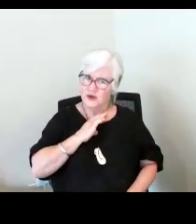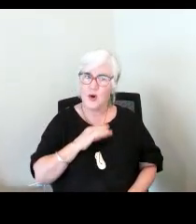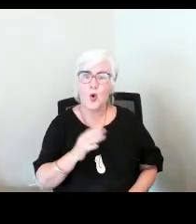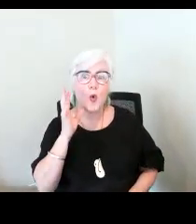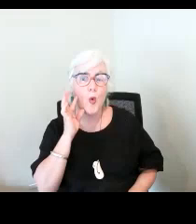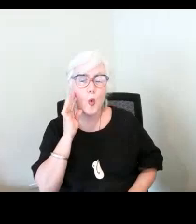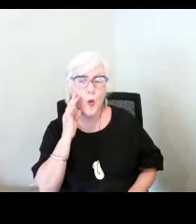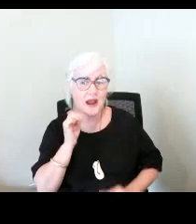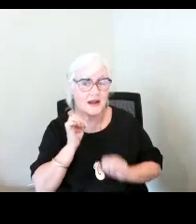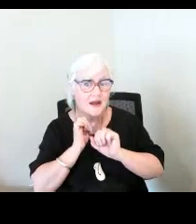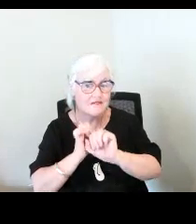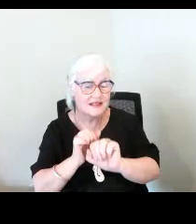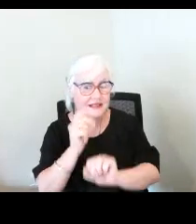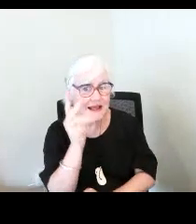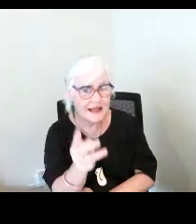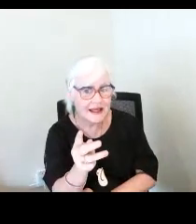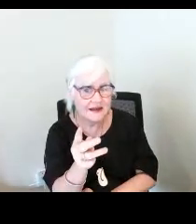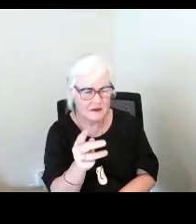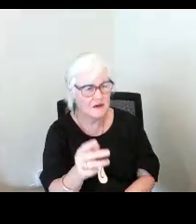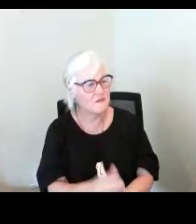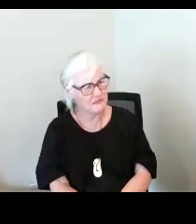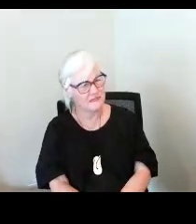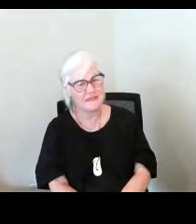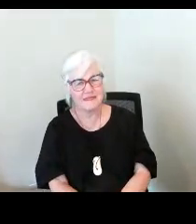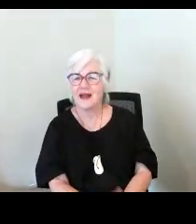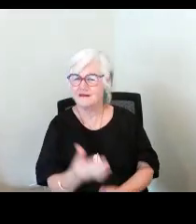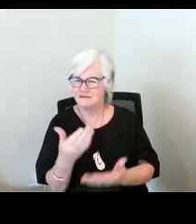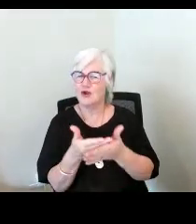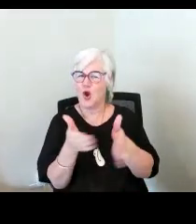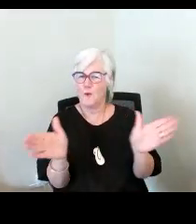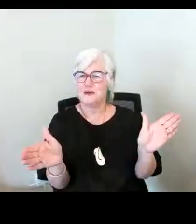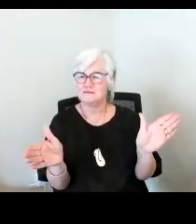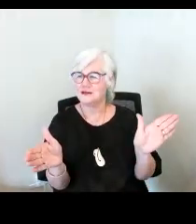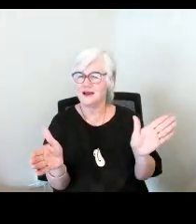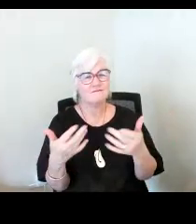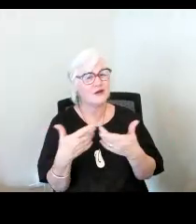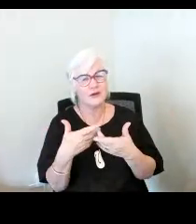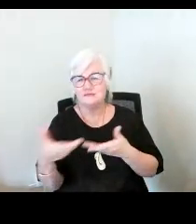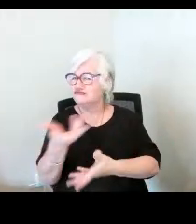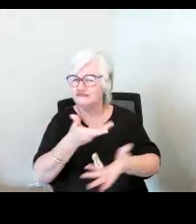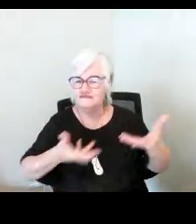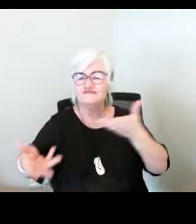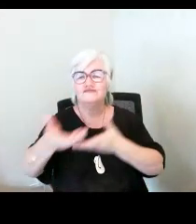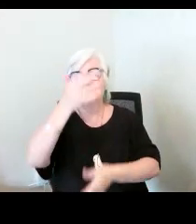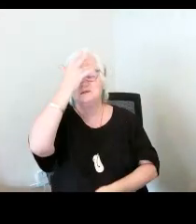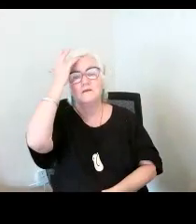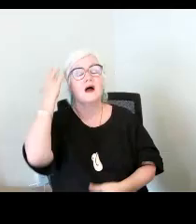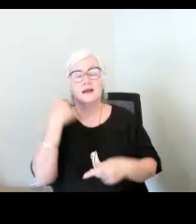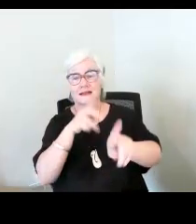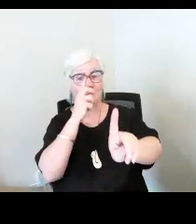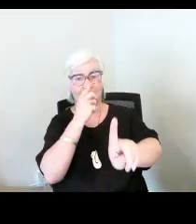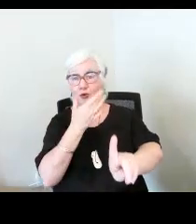they really like that they know us and open way more. Lots of people have not wanted us to leave.